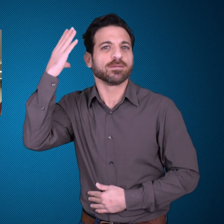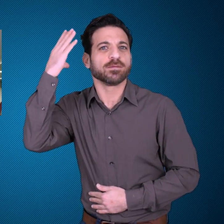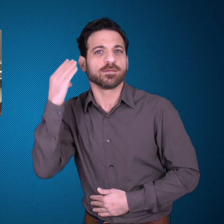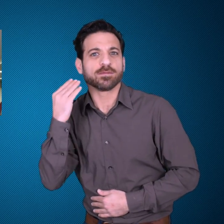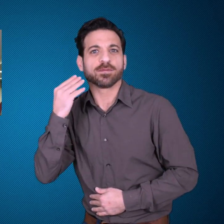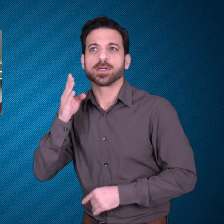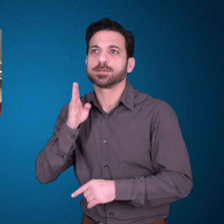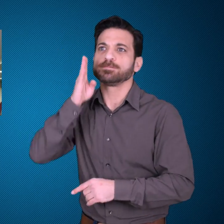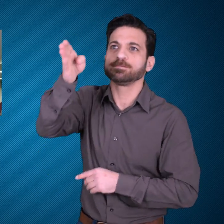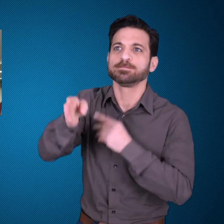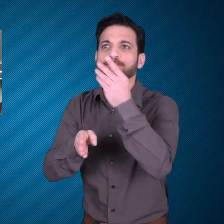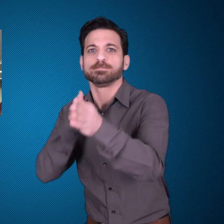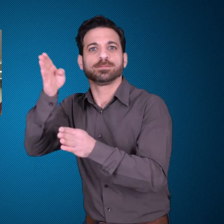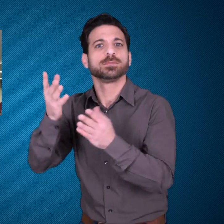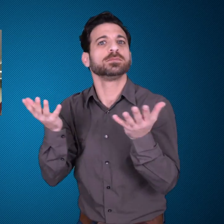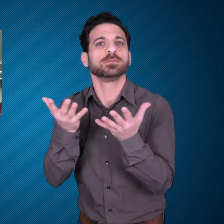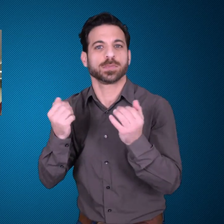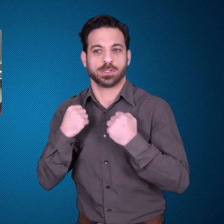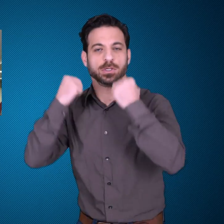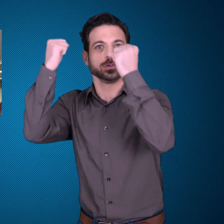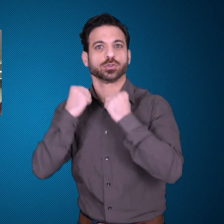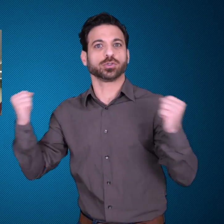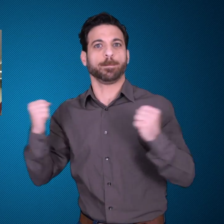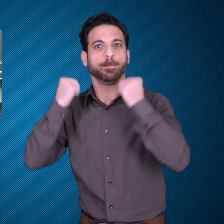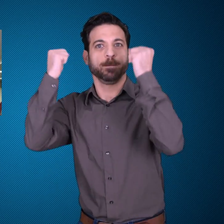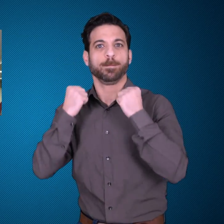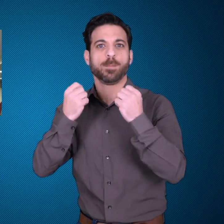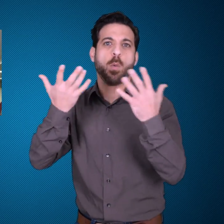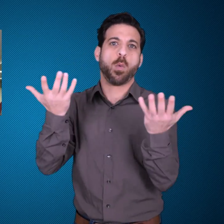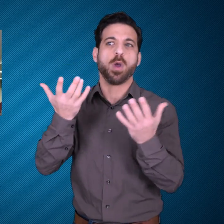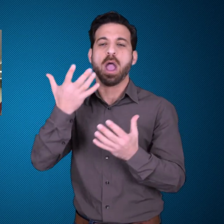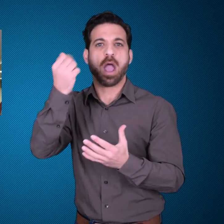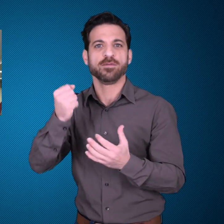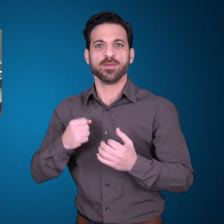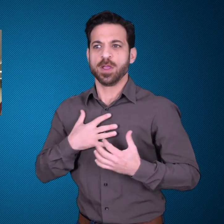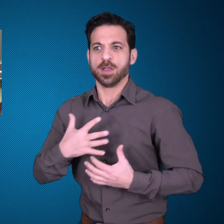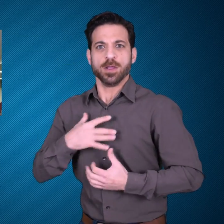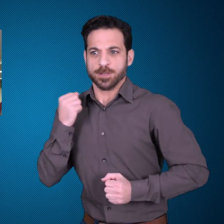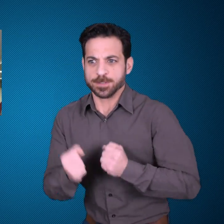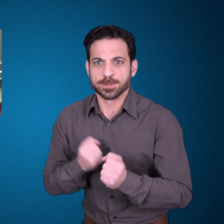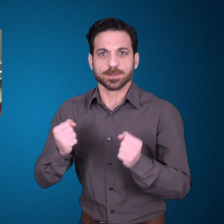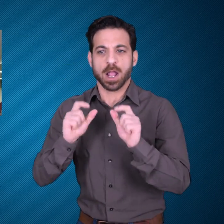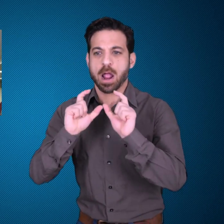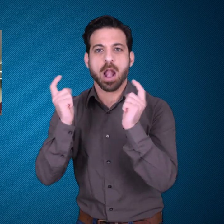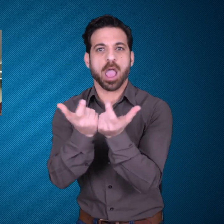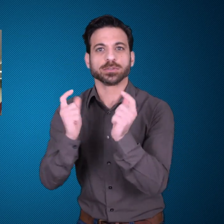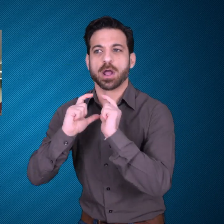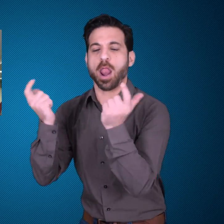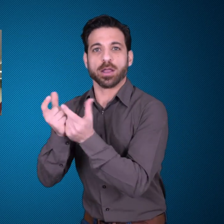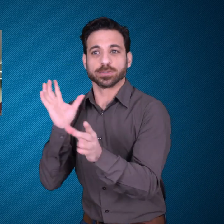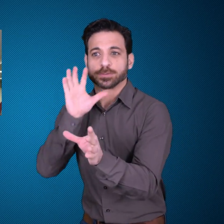in most gyms and group fitness classes. In 2016, she decided to become a trainer,